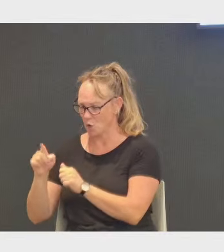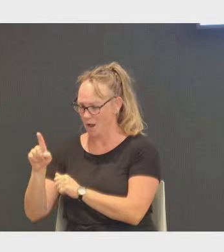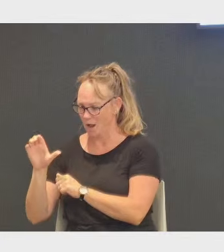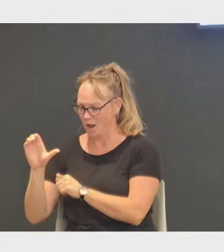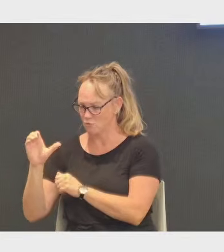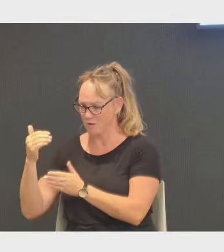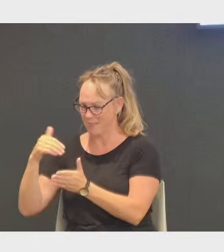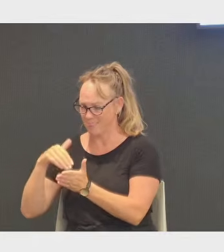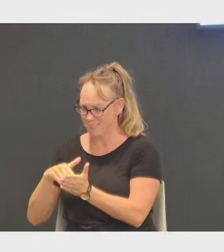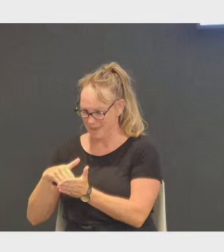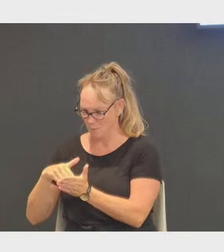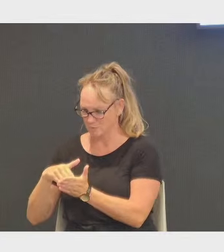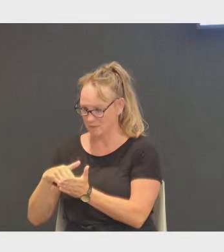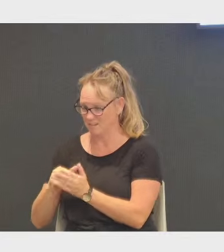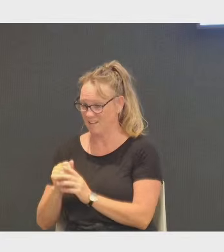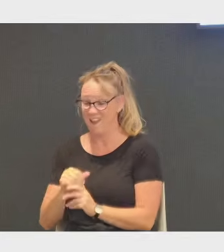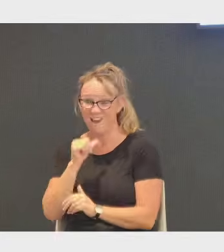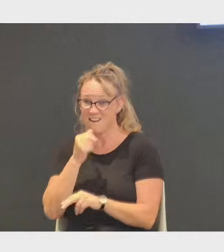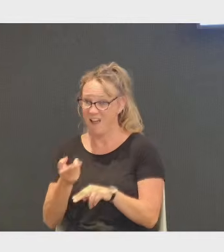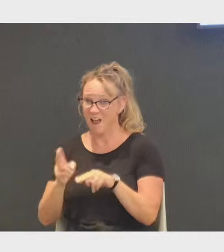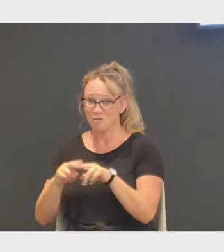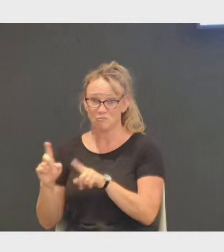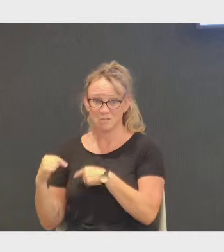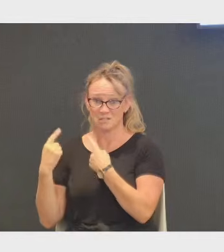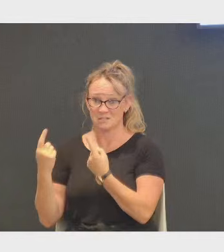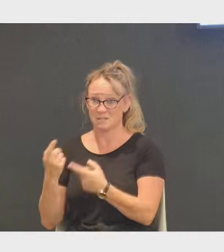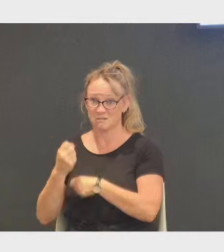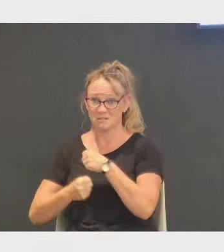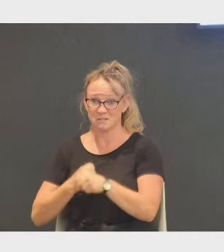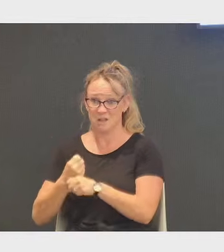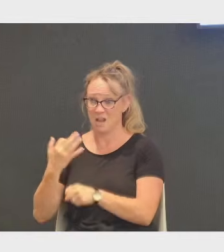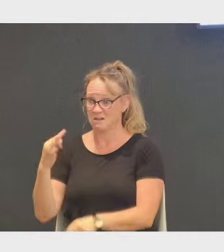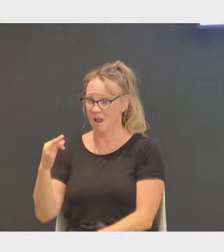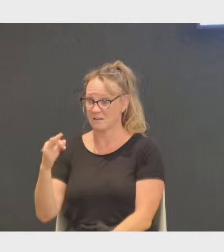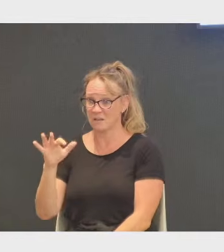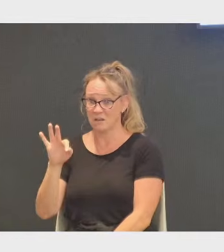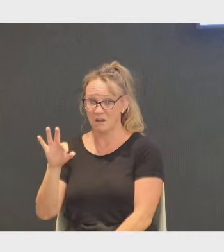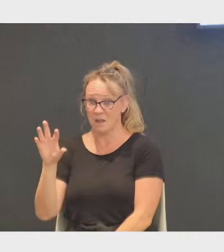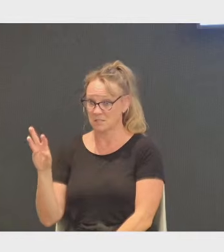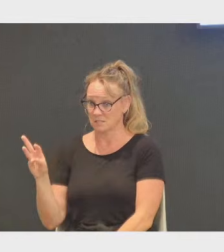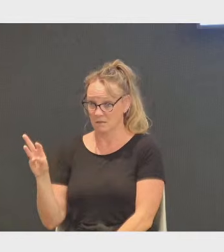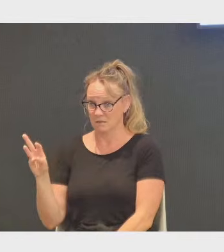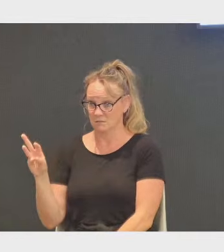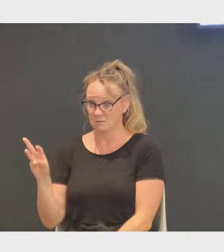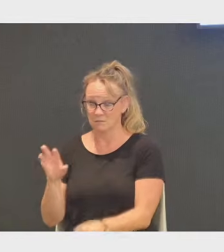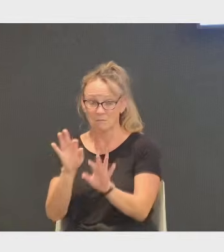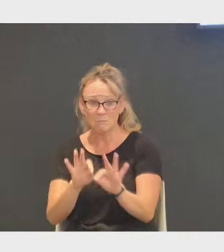increased since 1996. It's important to note that this levy funds the essential legally